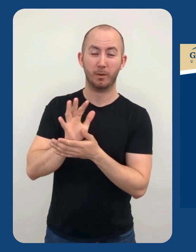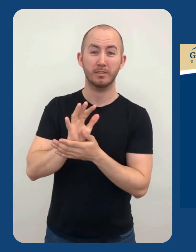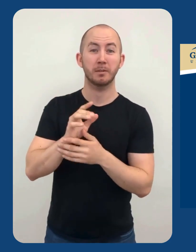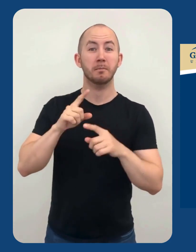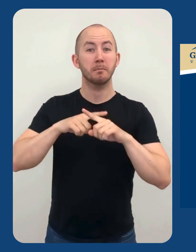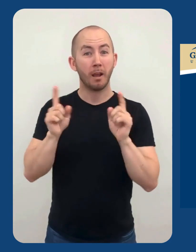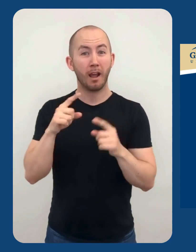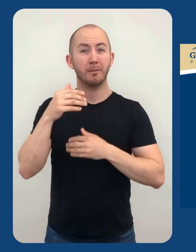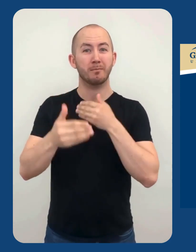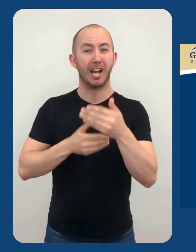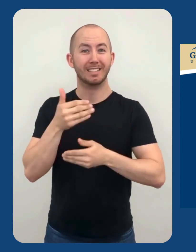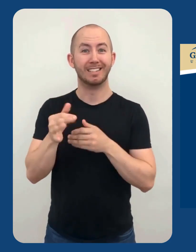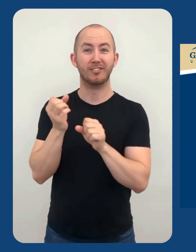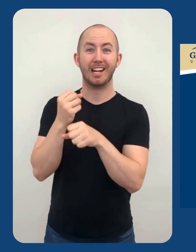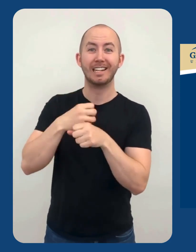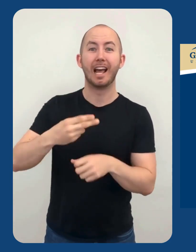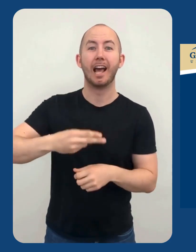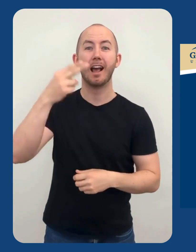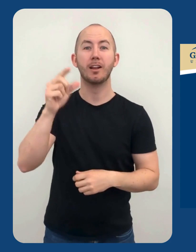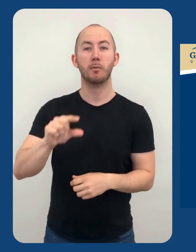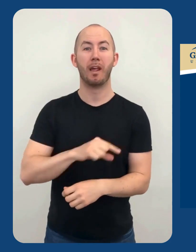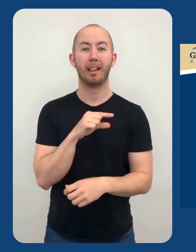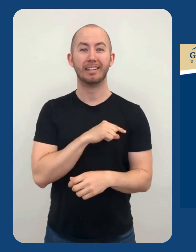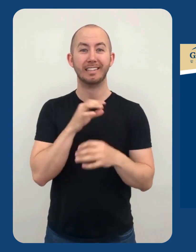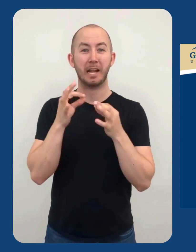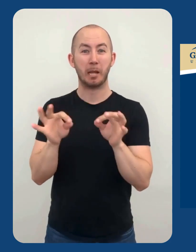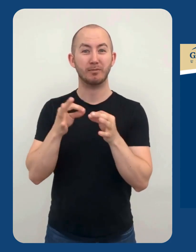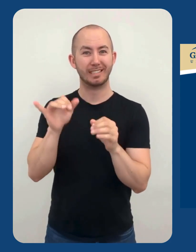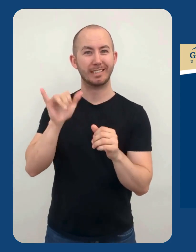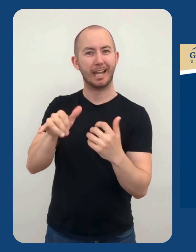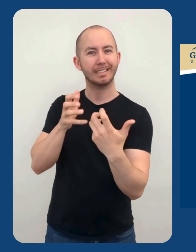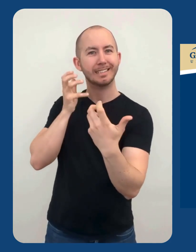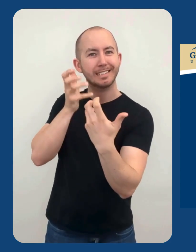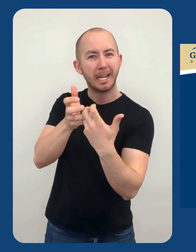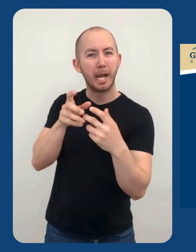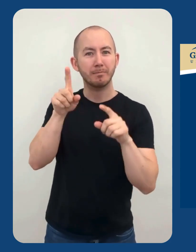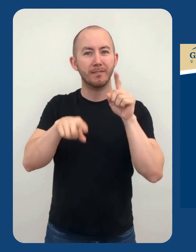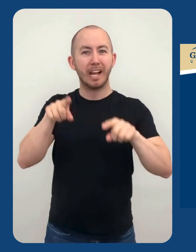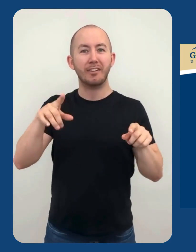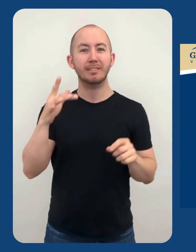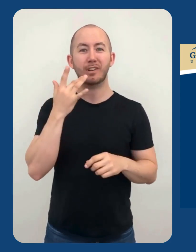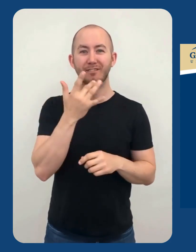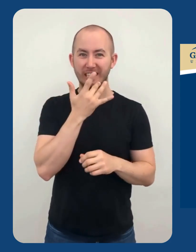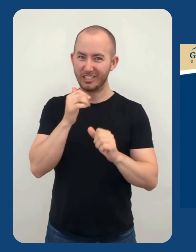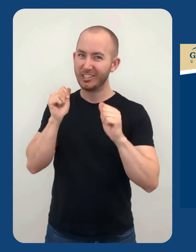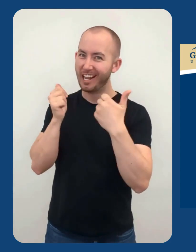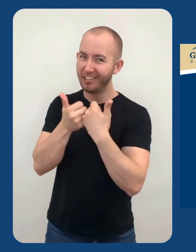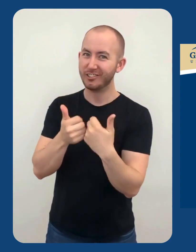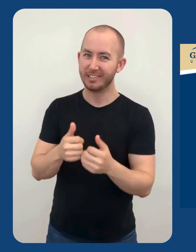but creating high-quality captions that cater to a diverse need of preferences is complex.